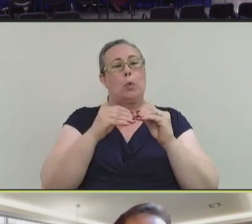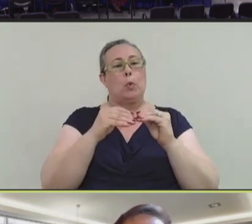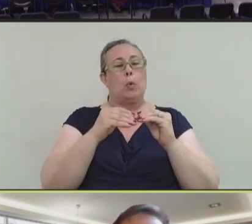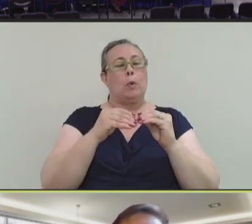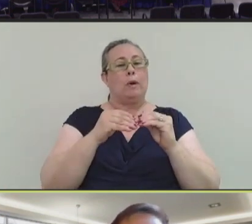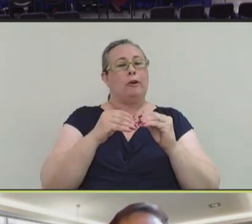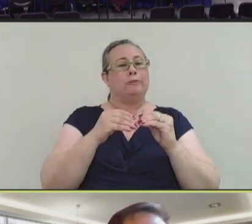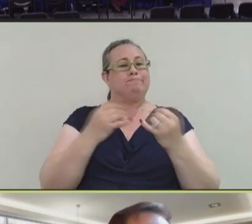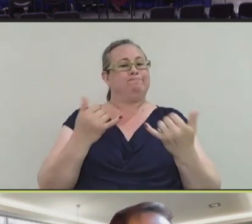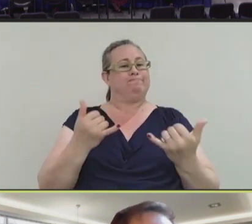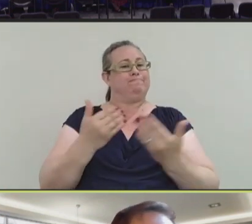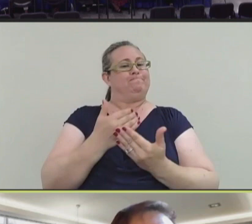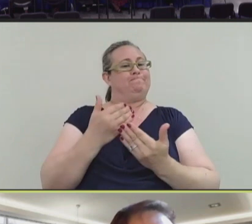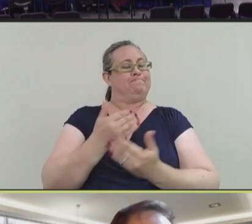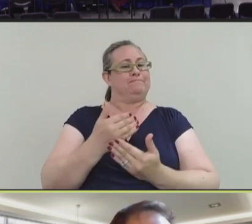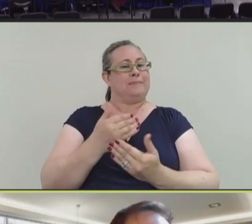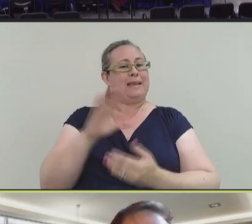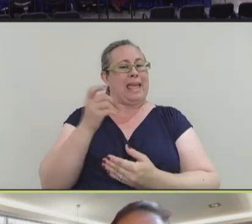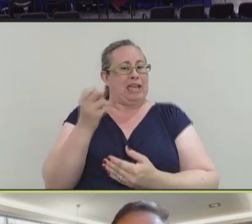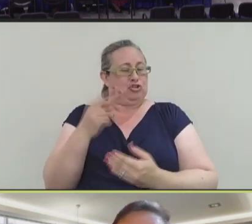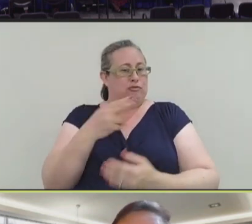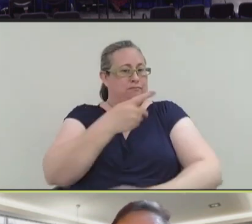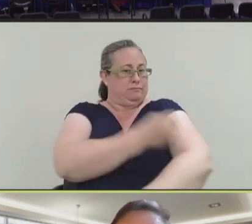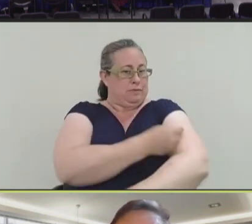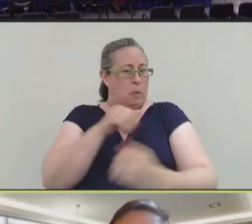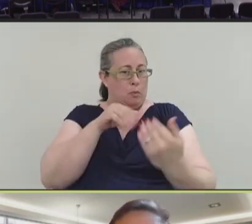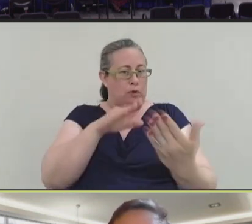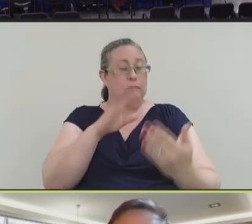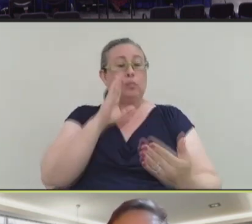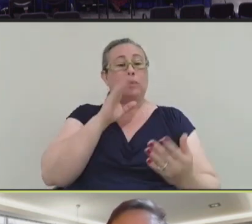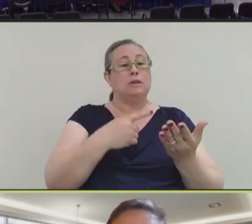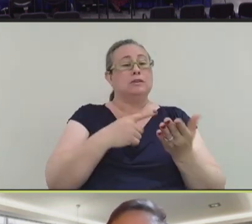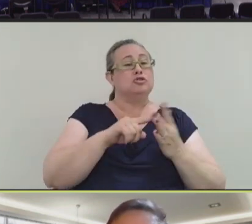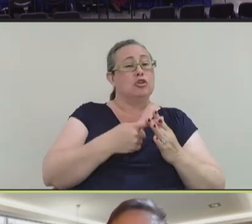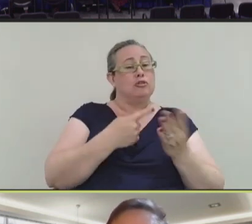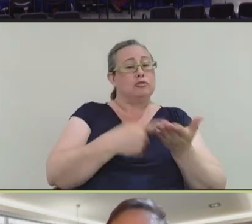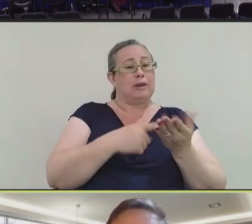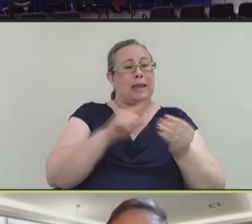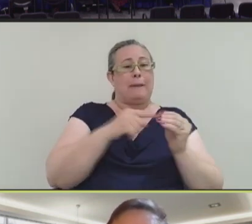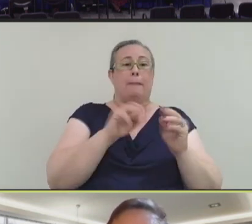cancer vaccine approaches. And I'm going to start with talking about mutation-based